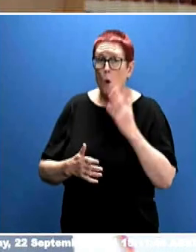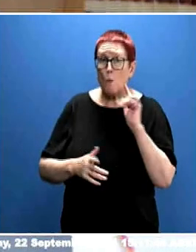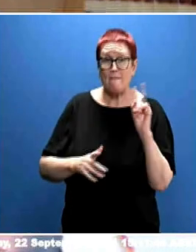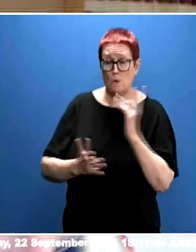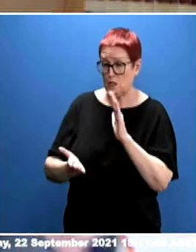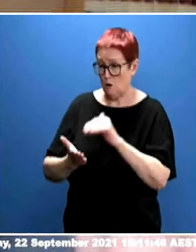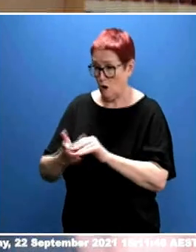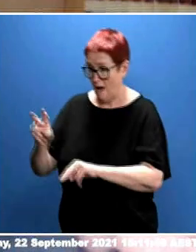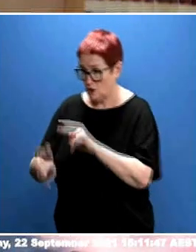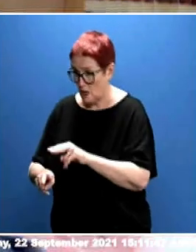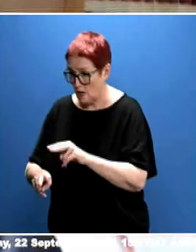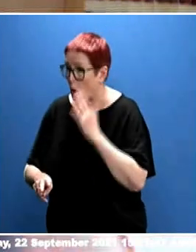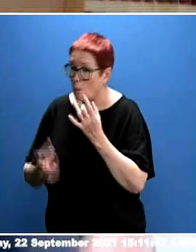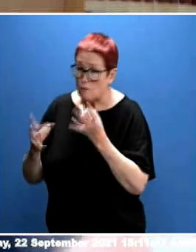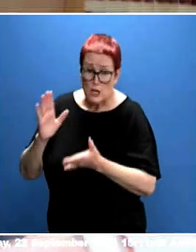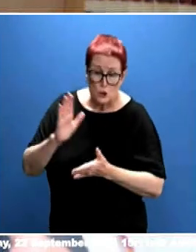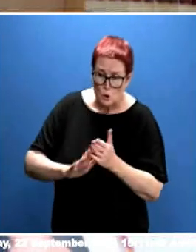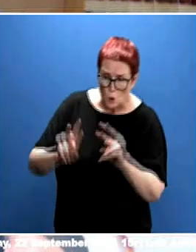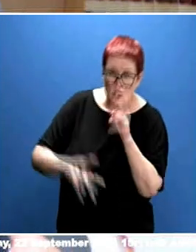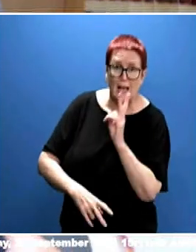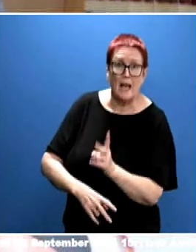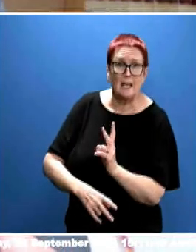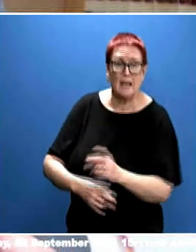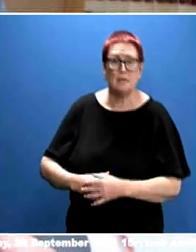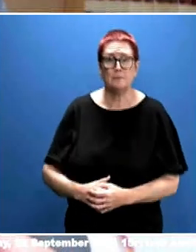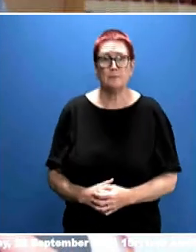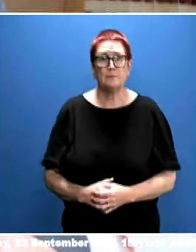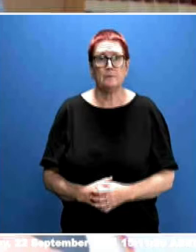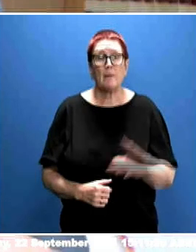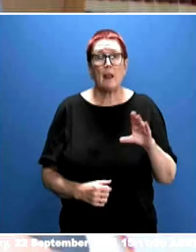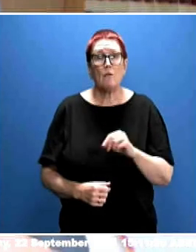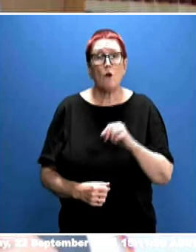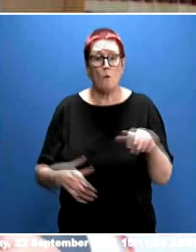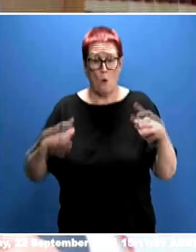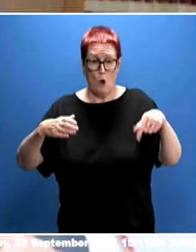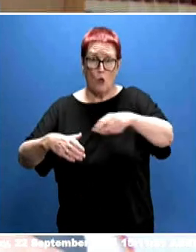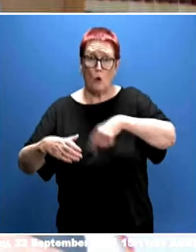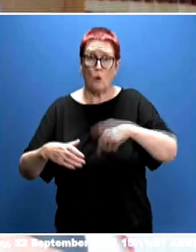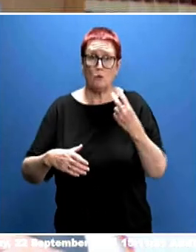So the 295 children that we have had through the Centre till June this year,